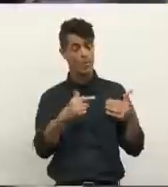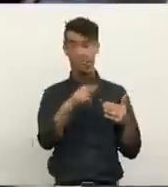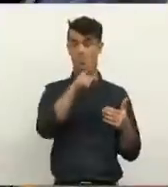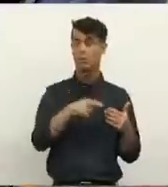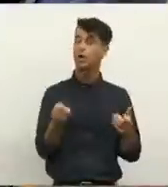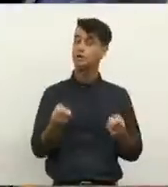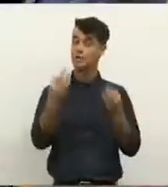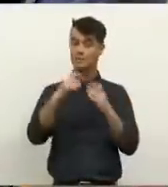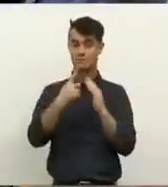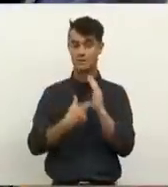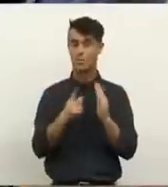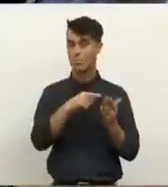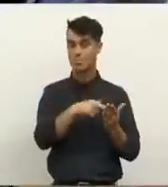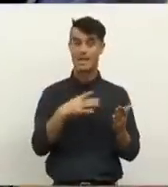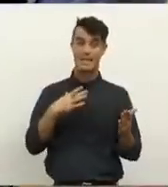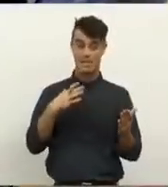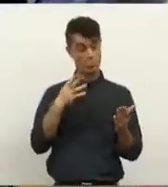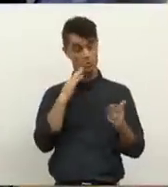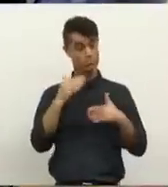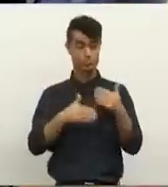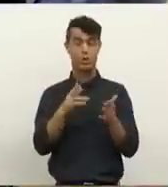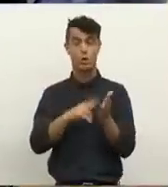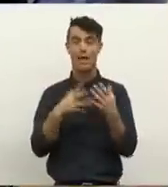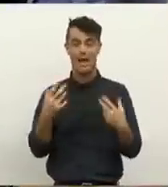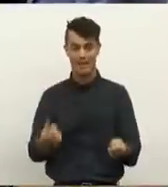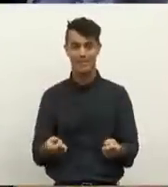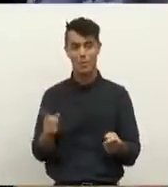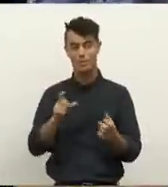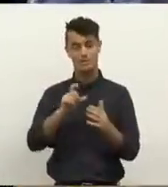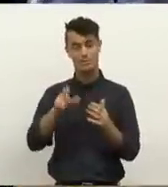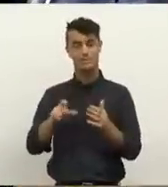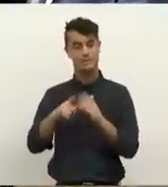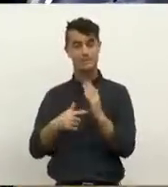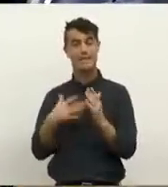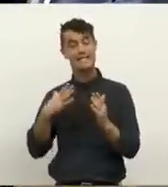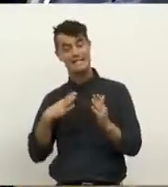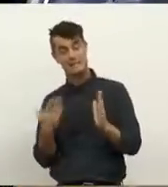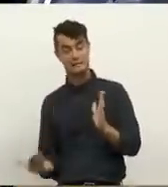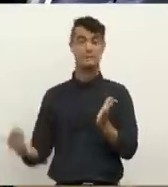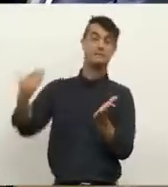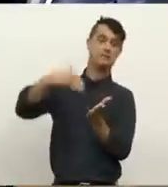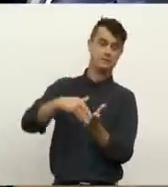Yeah, and if I could jump in. Sorry, it's a similar example with computers.